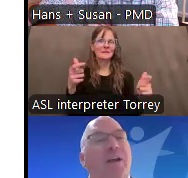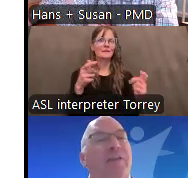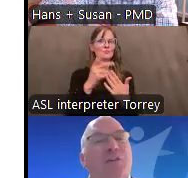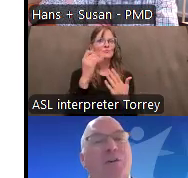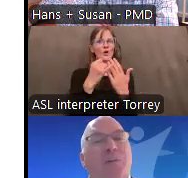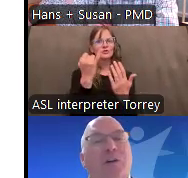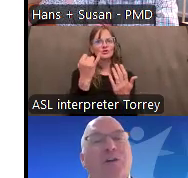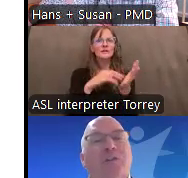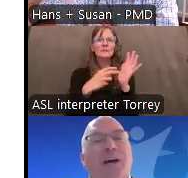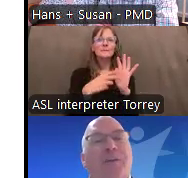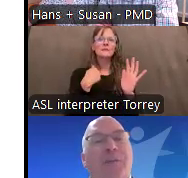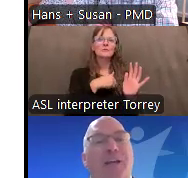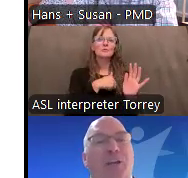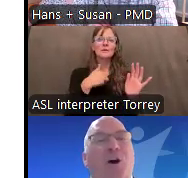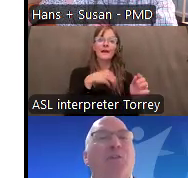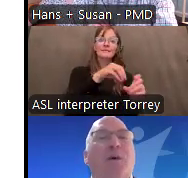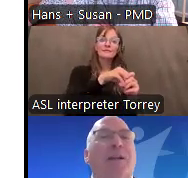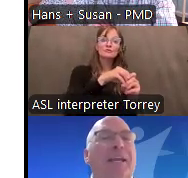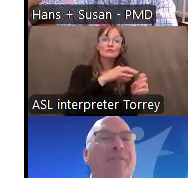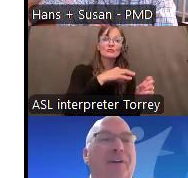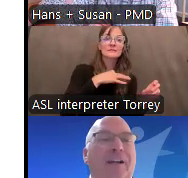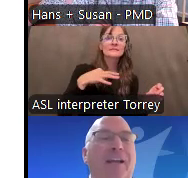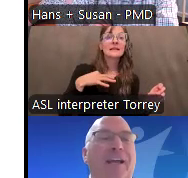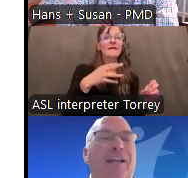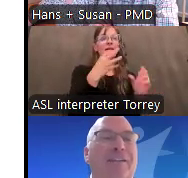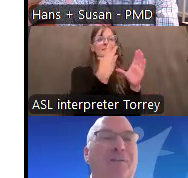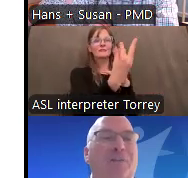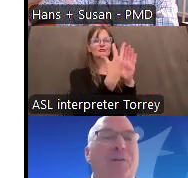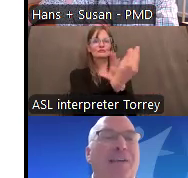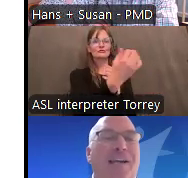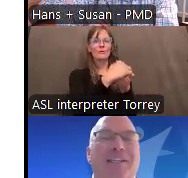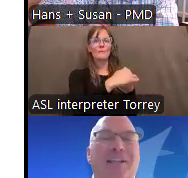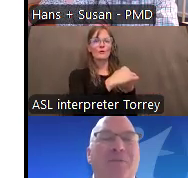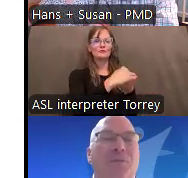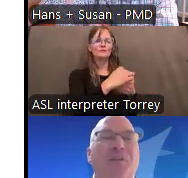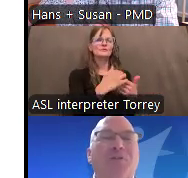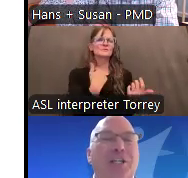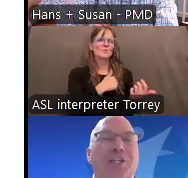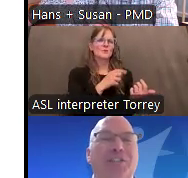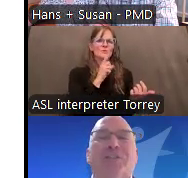we have external partners, you also want to make it fun. And we're from Wisconsin and we do cheese.